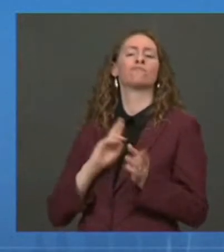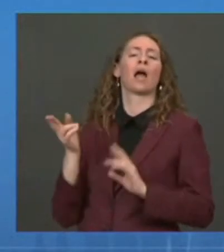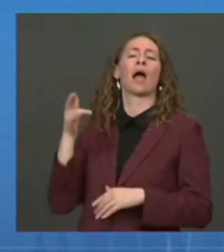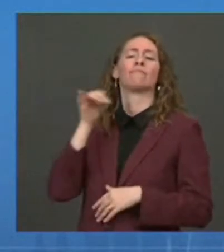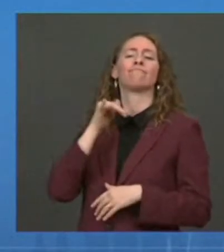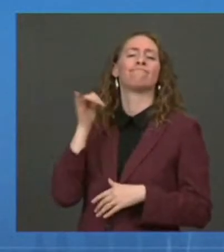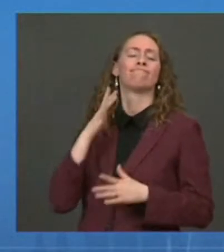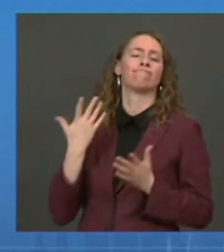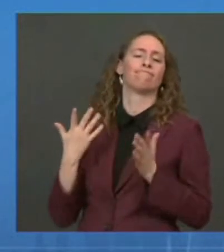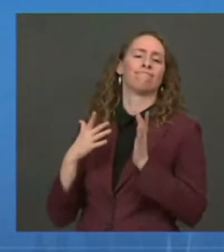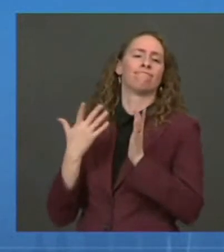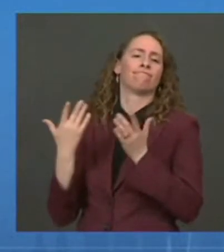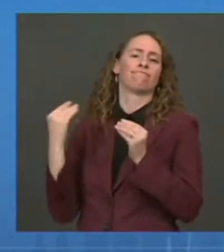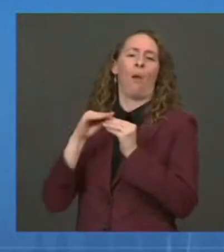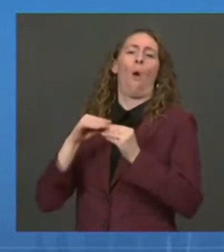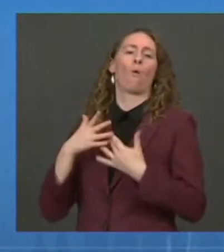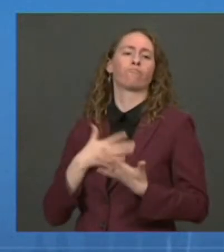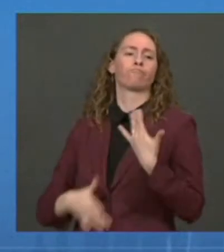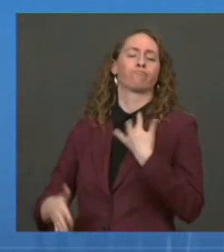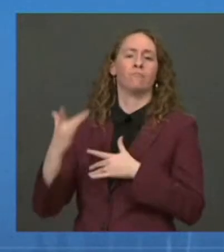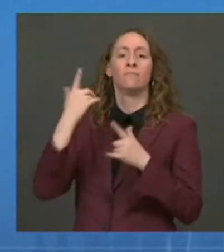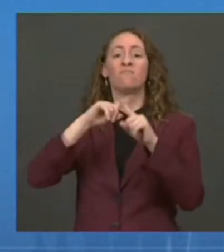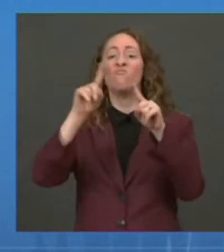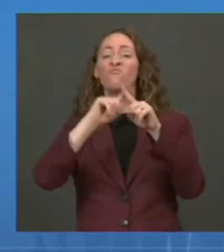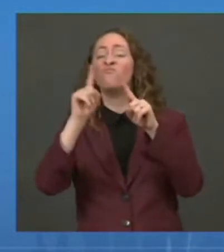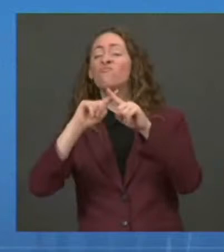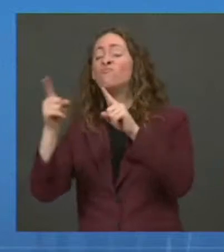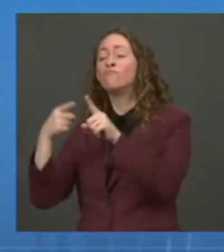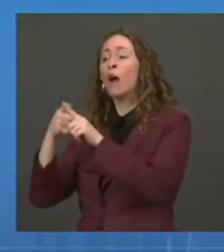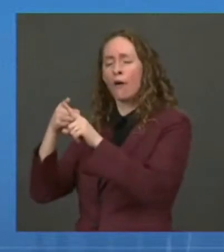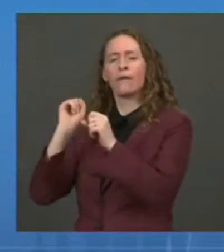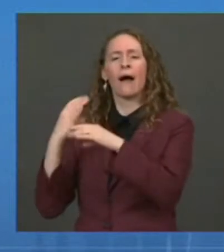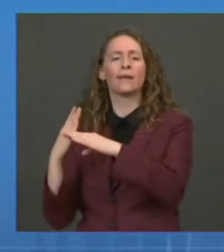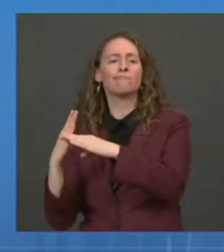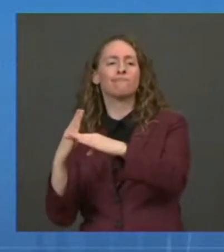LEVELS OF NEUTRALIZING ANTI BODIES AGAINST ALL THE VARIANTS